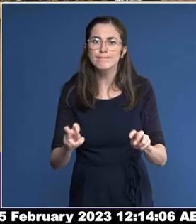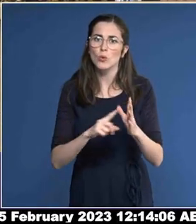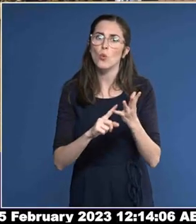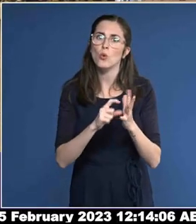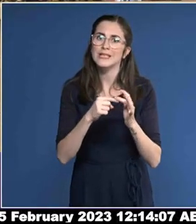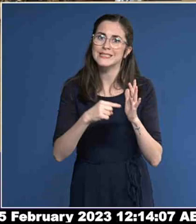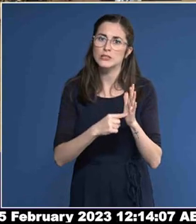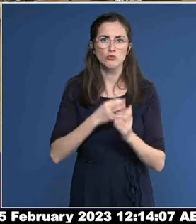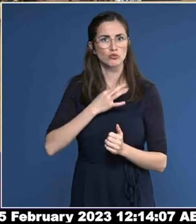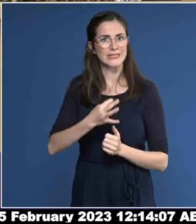All right.